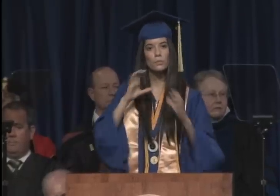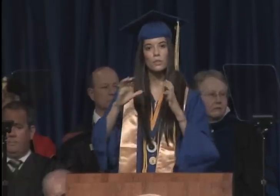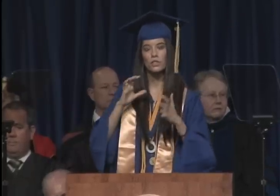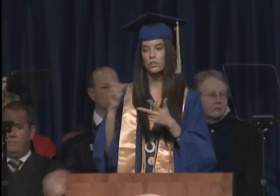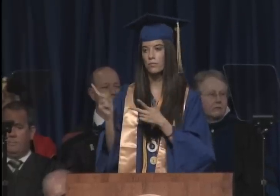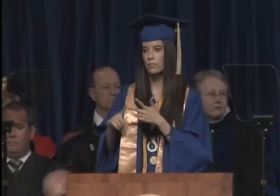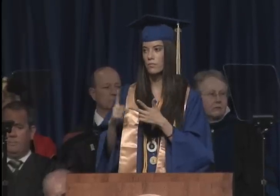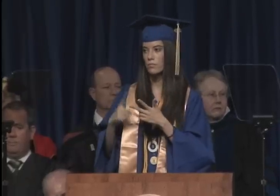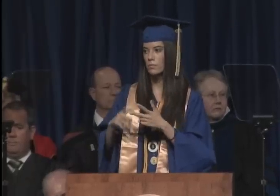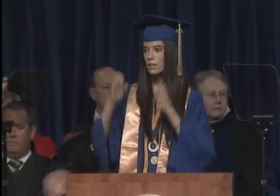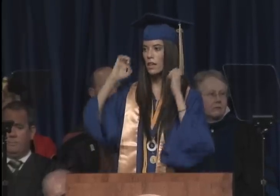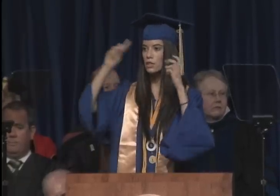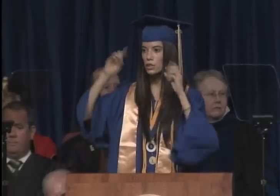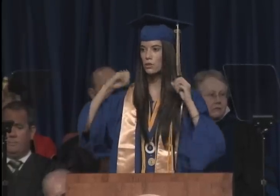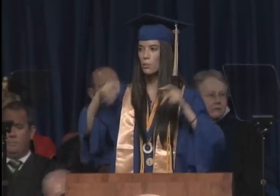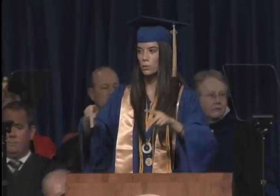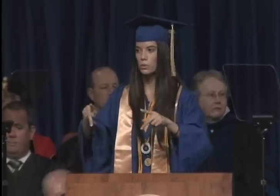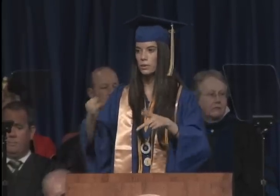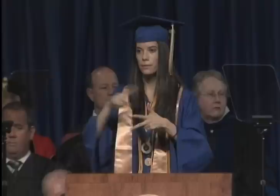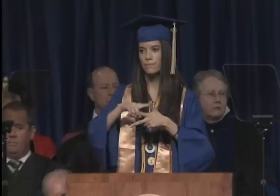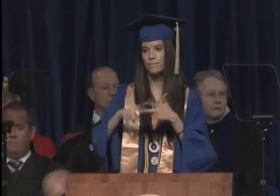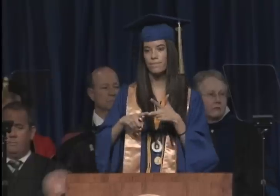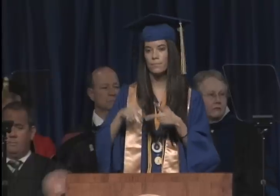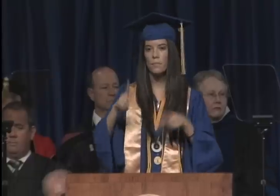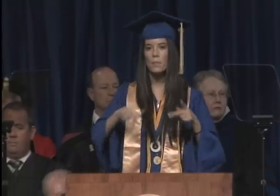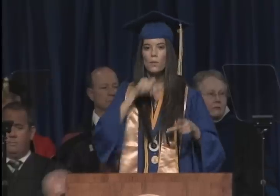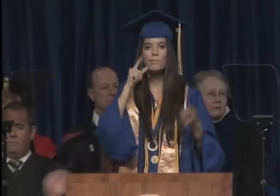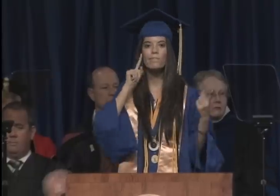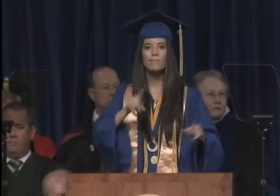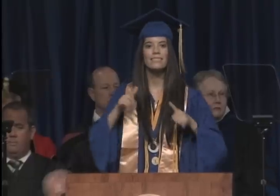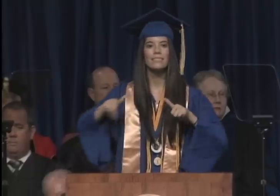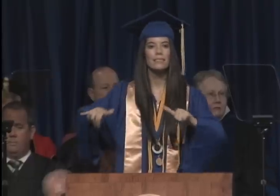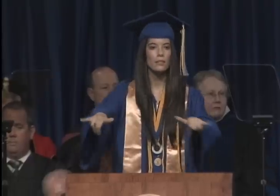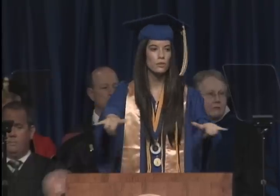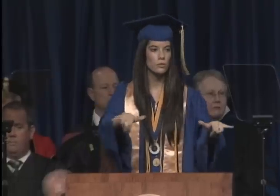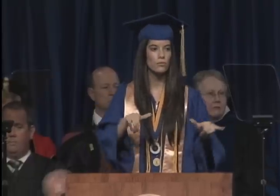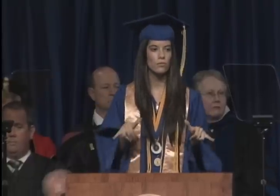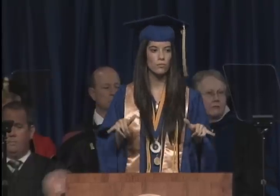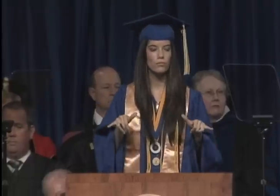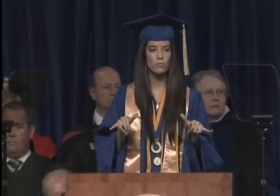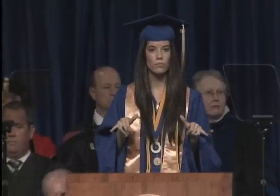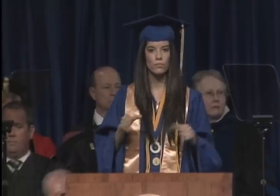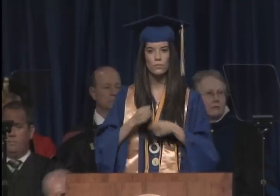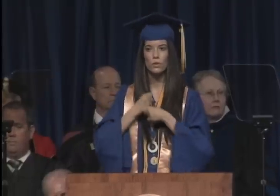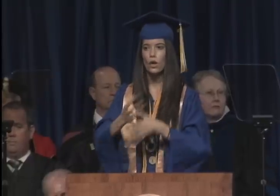on early intervention, language and communication, and educational options for deaf children.